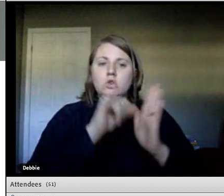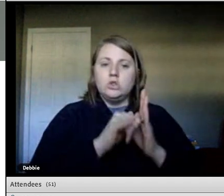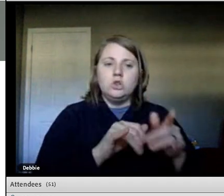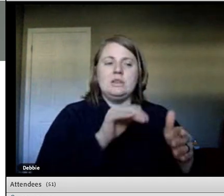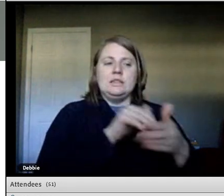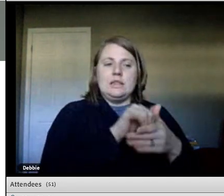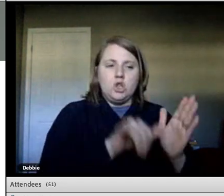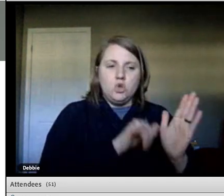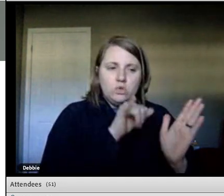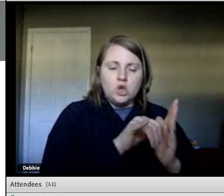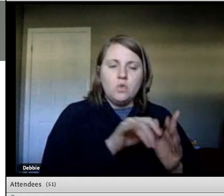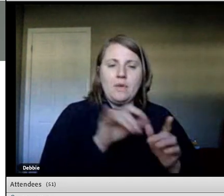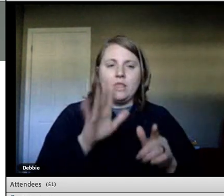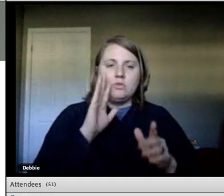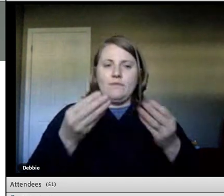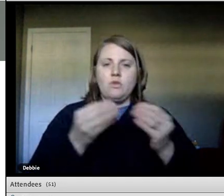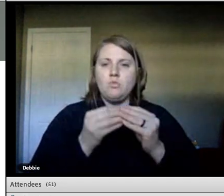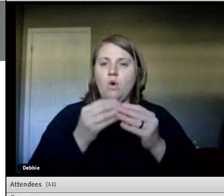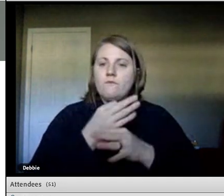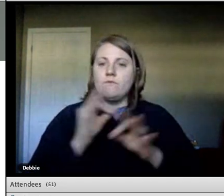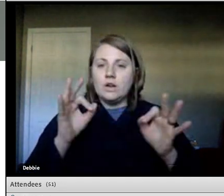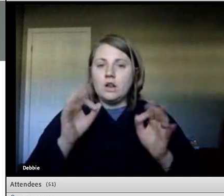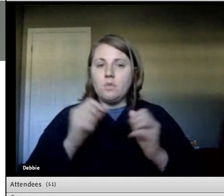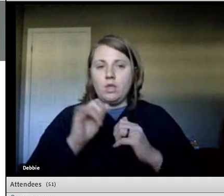and a lot more control over everything about the video.